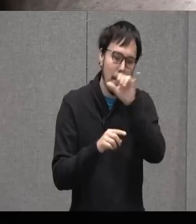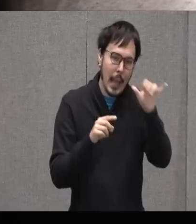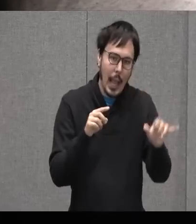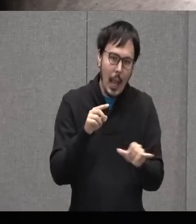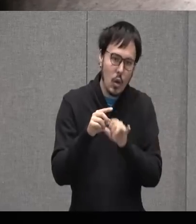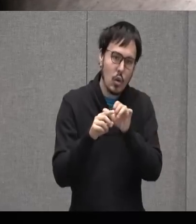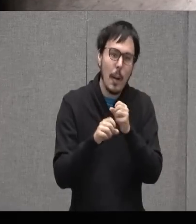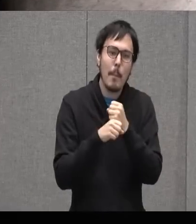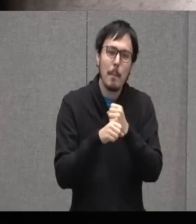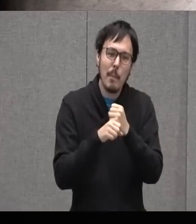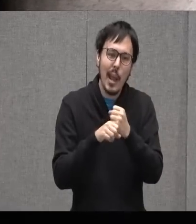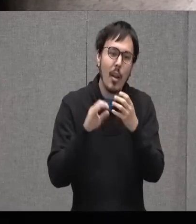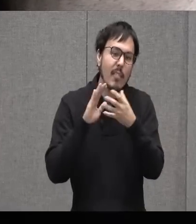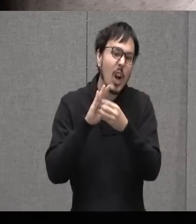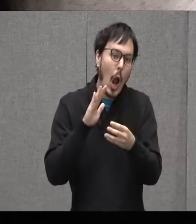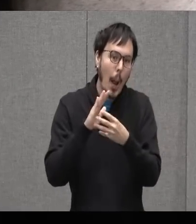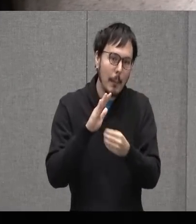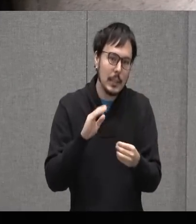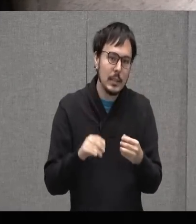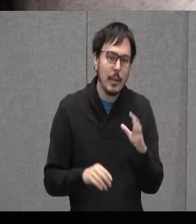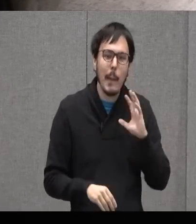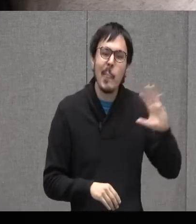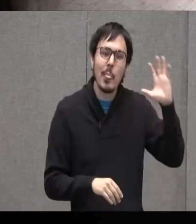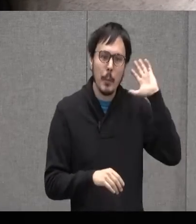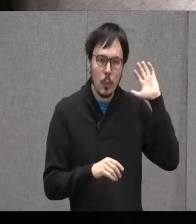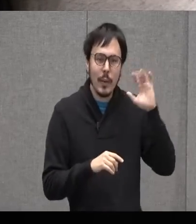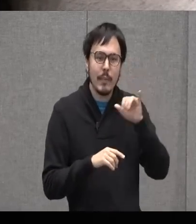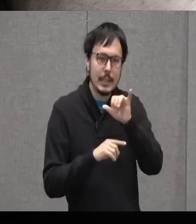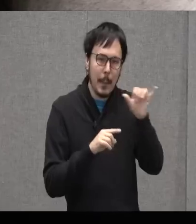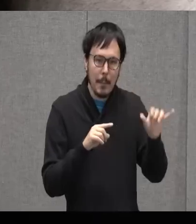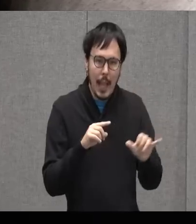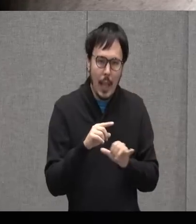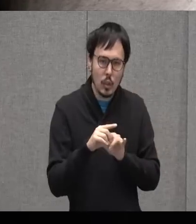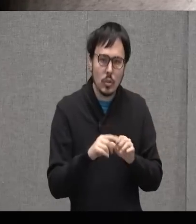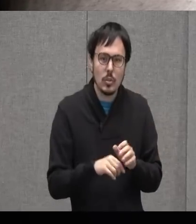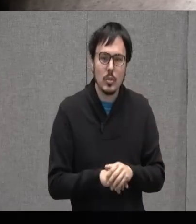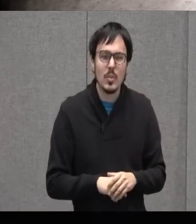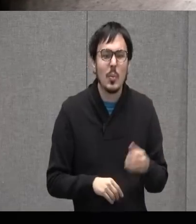We have symmetry, where two or more parts match each other.